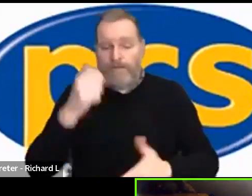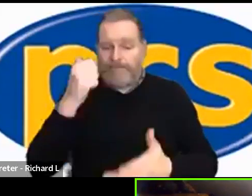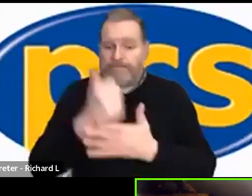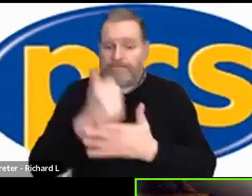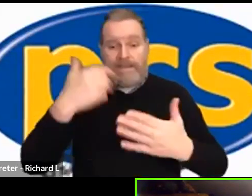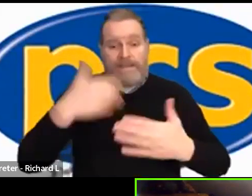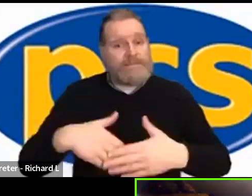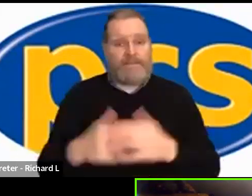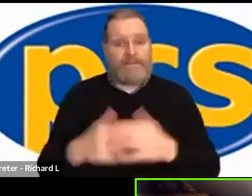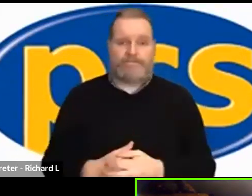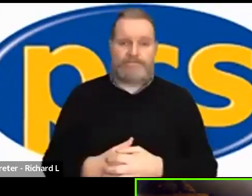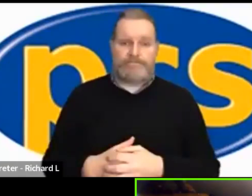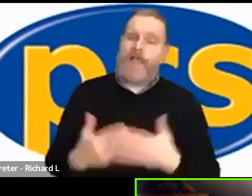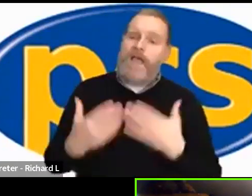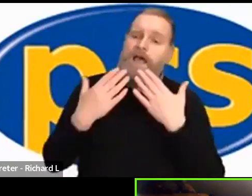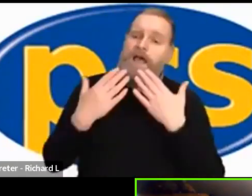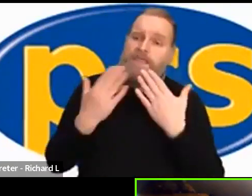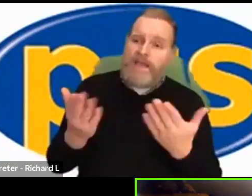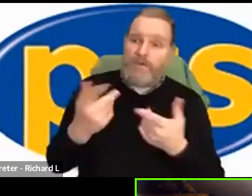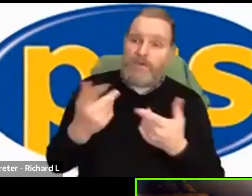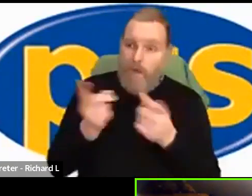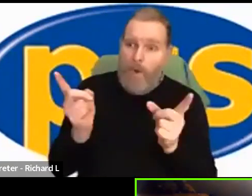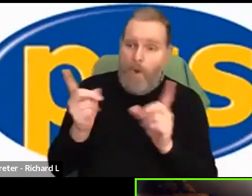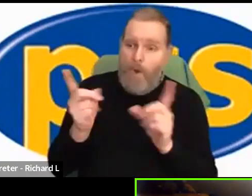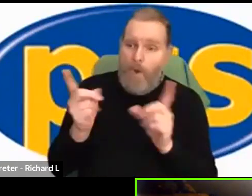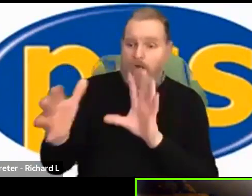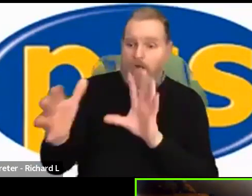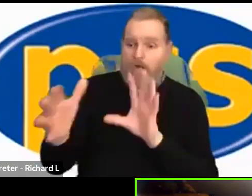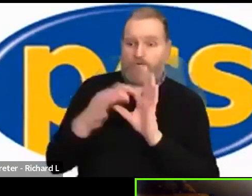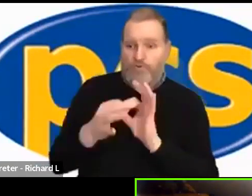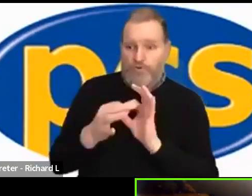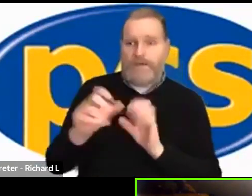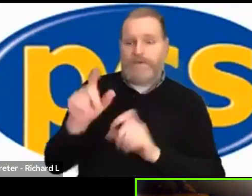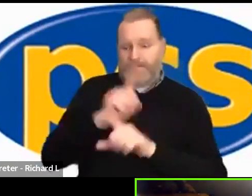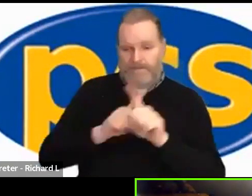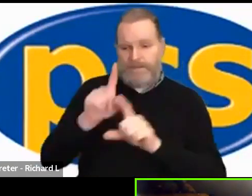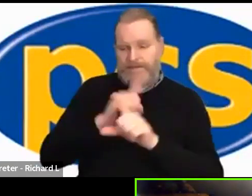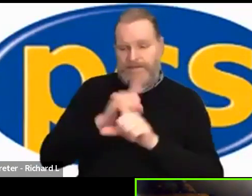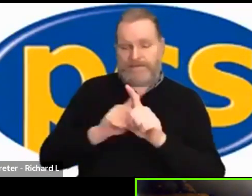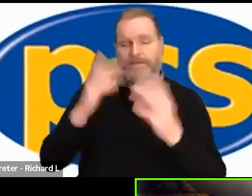make sure it's a fantastic day.